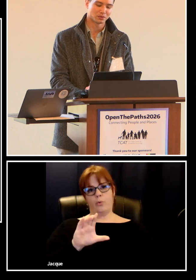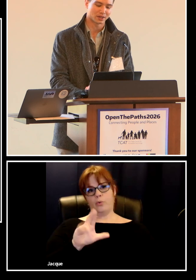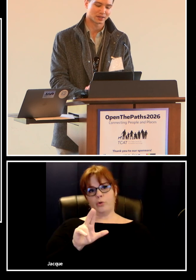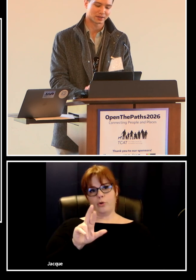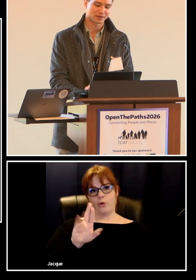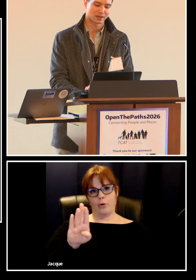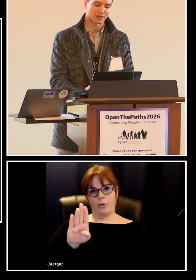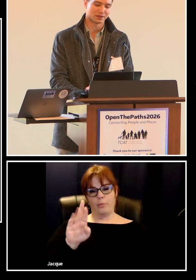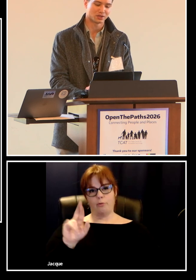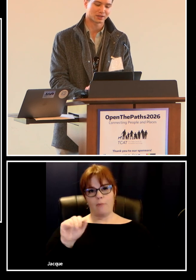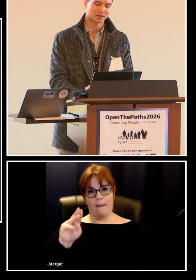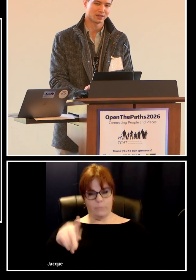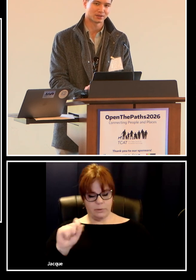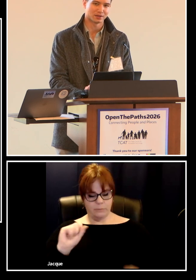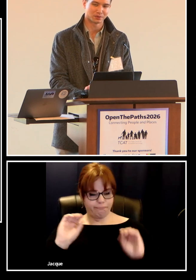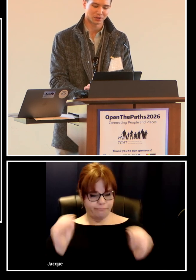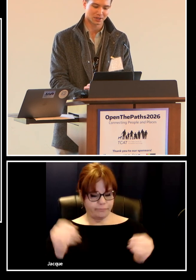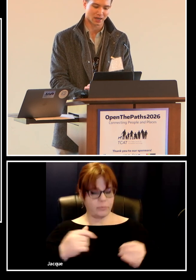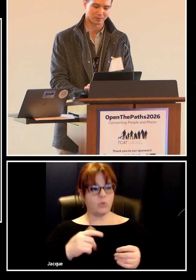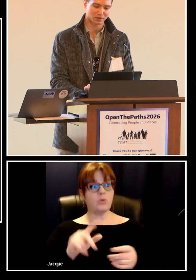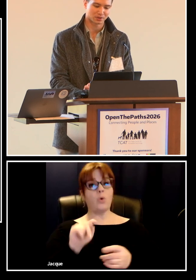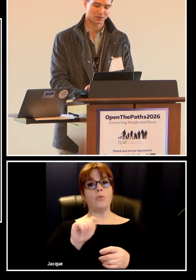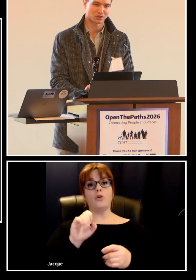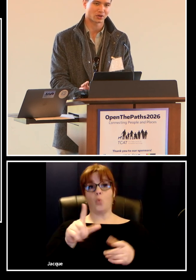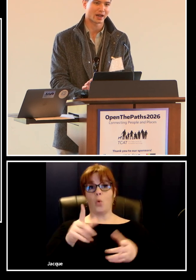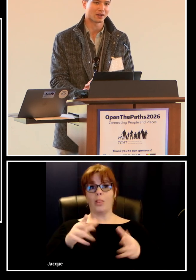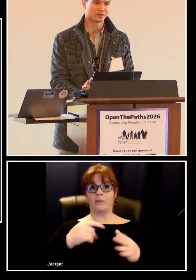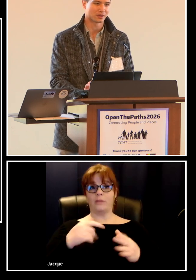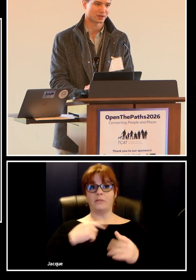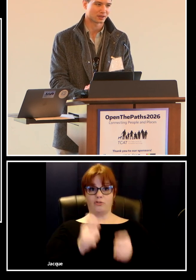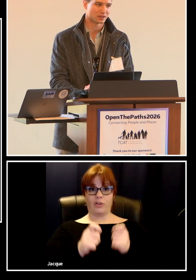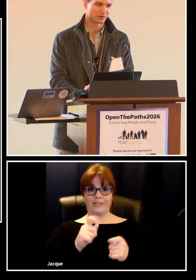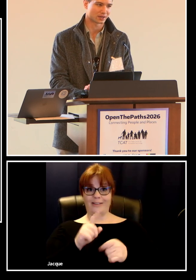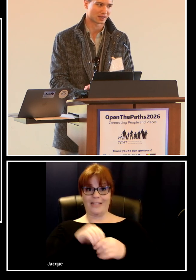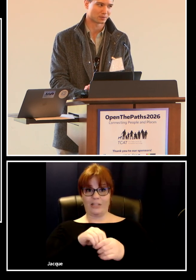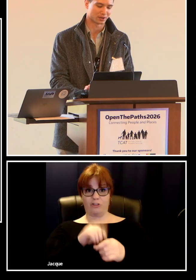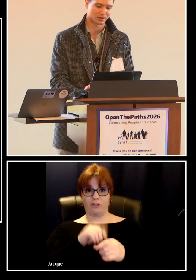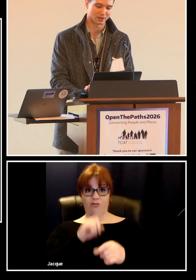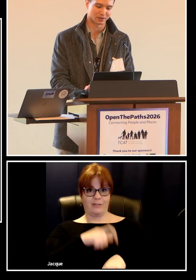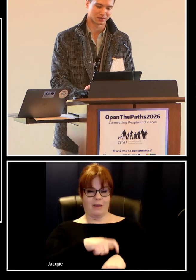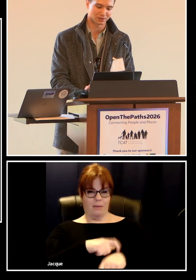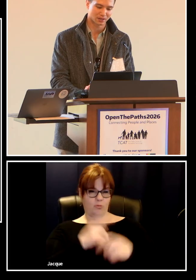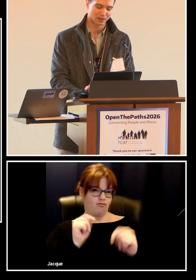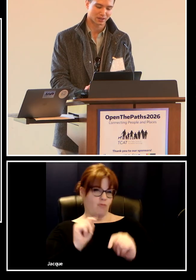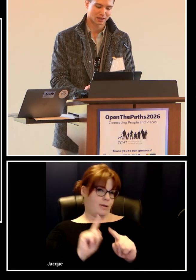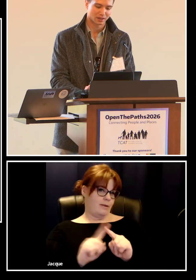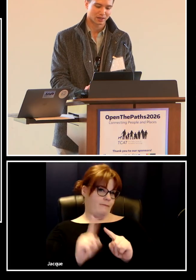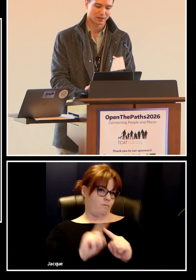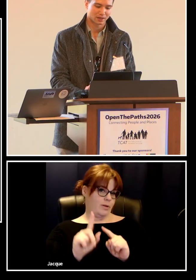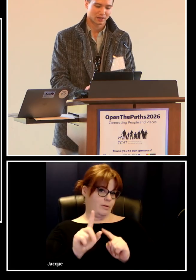tool lets us adjust these in real time to try out different accessibility scenarios.